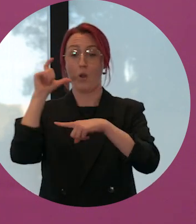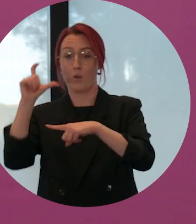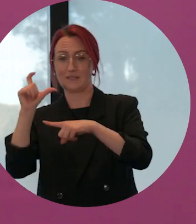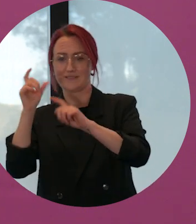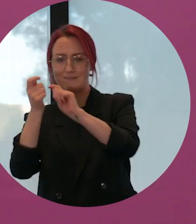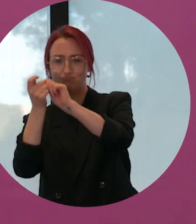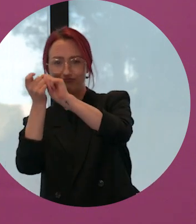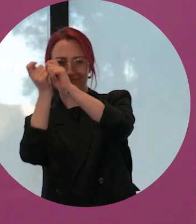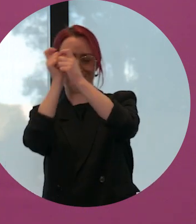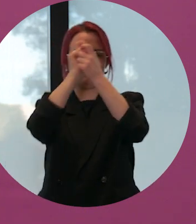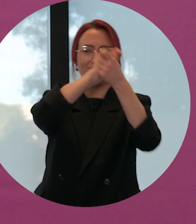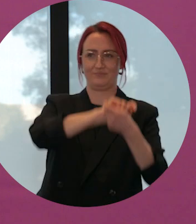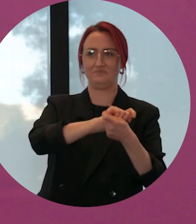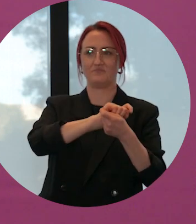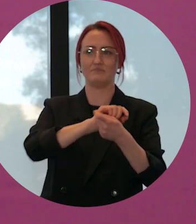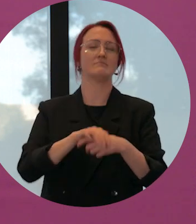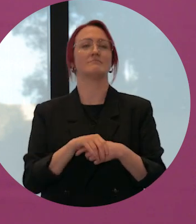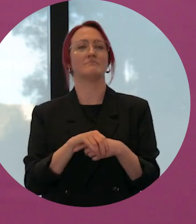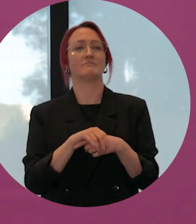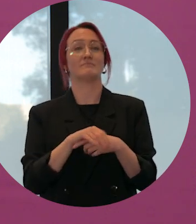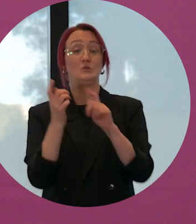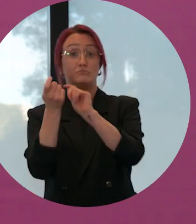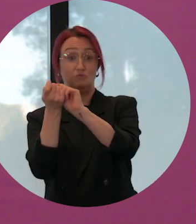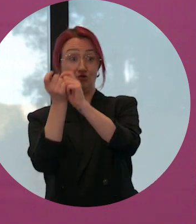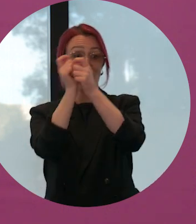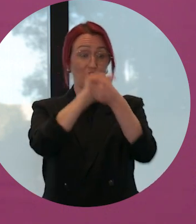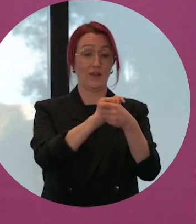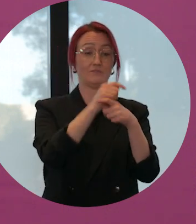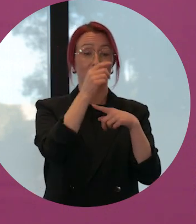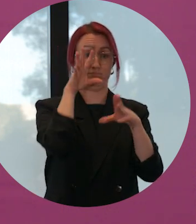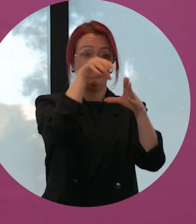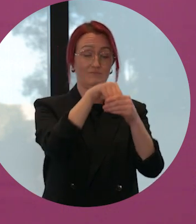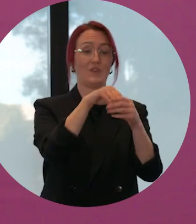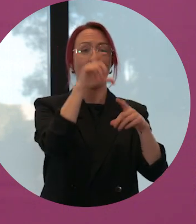These composites are mainly made of carbon fibre and polymers called thermosets.